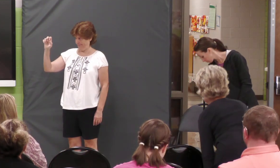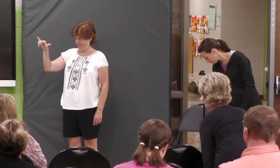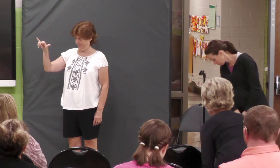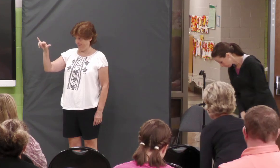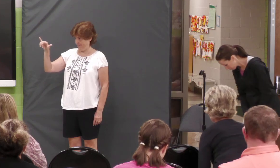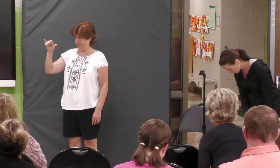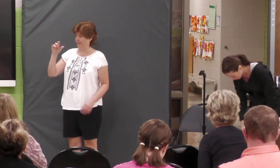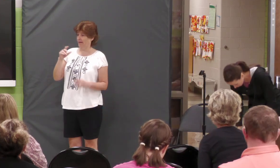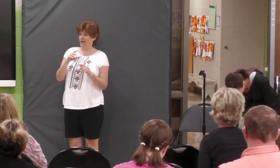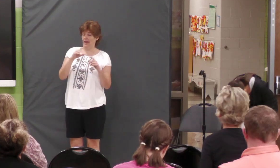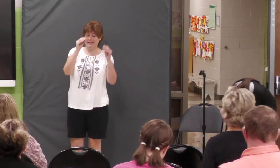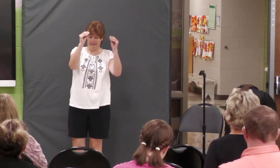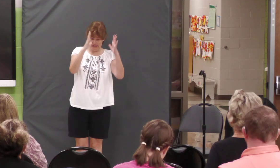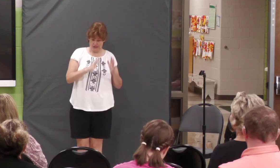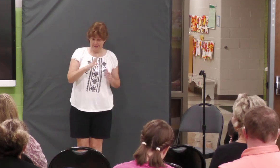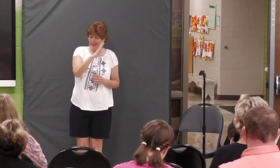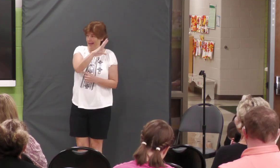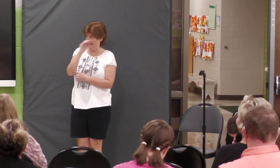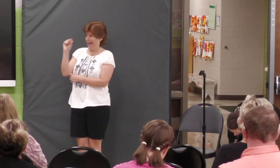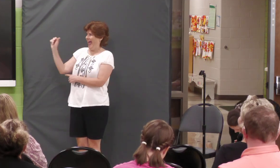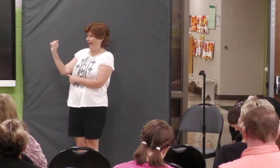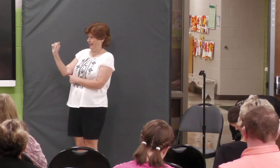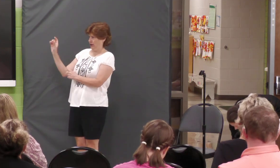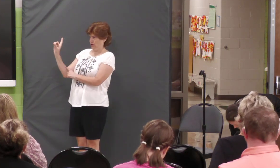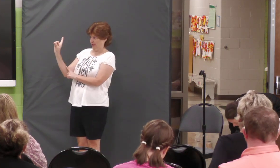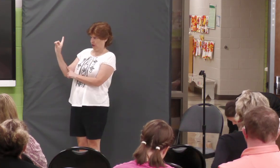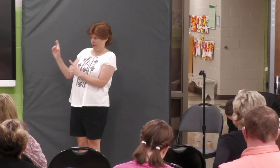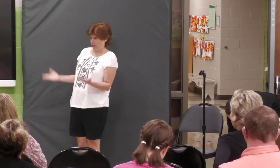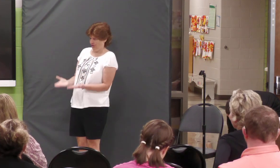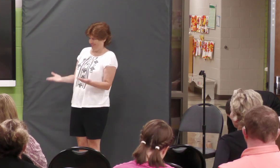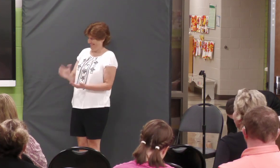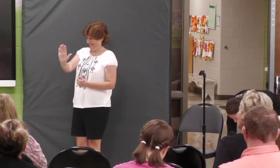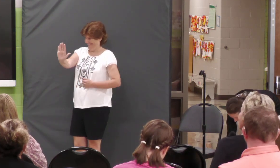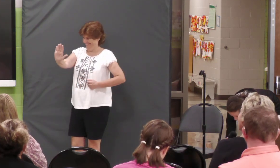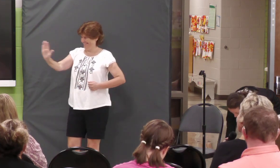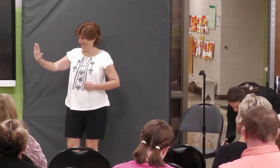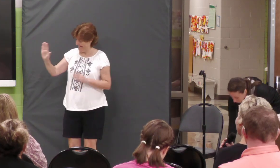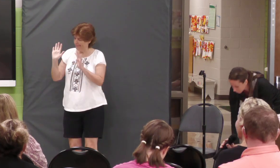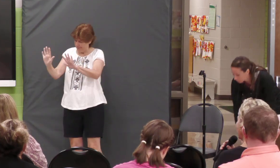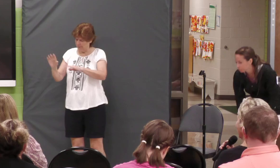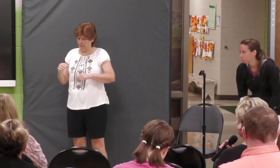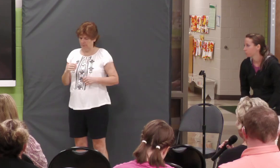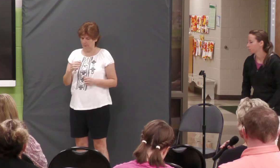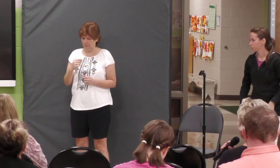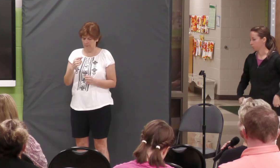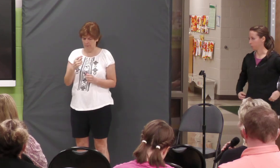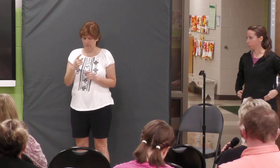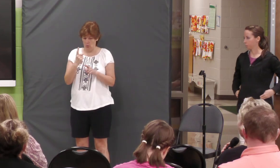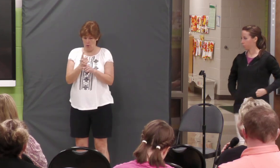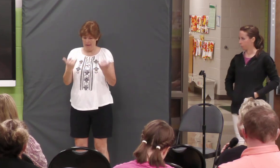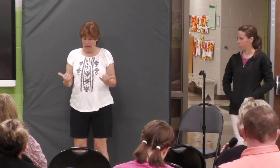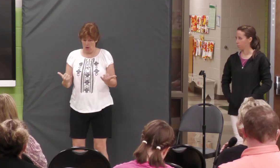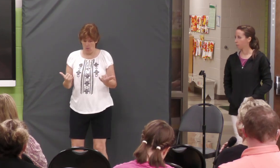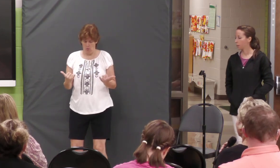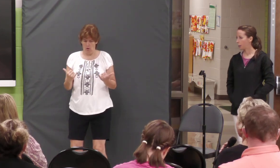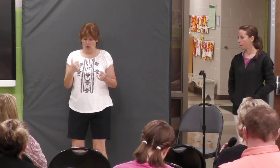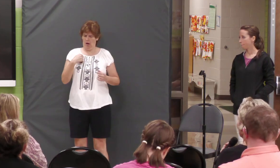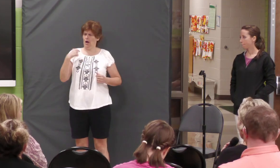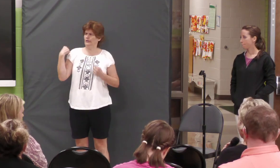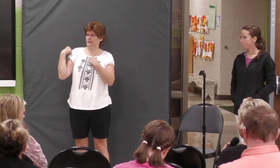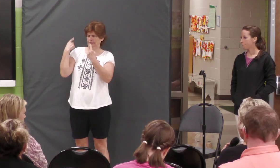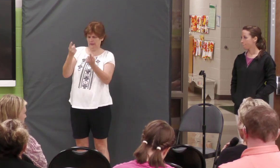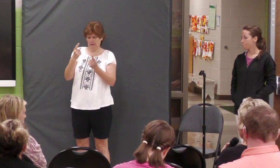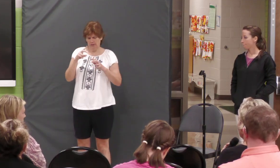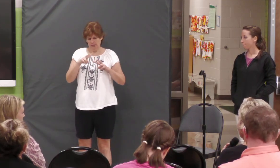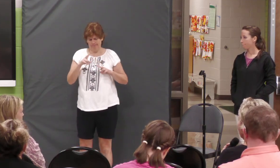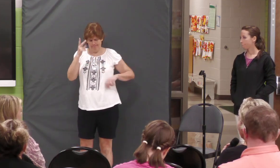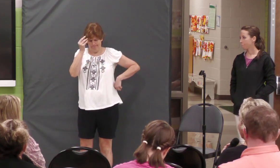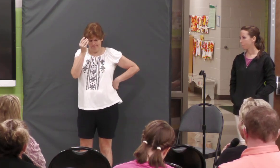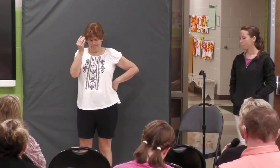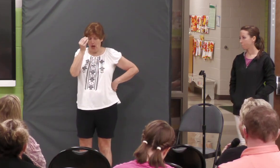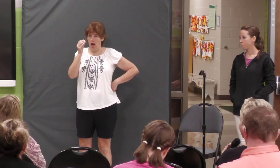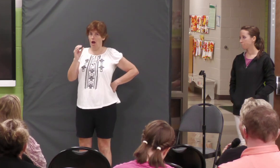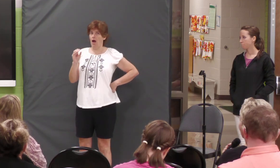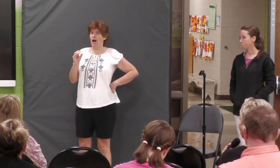Kingsley I'm teacher as well as the athletic director here so right now I've been